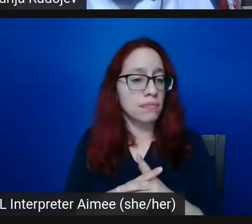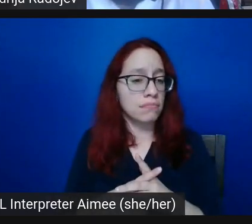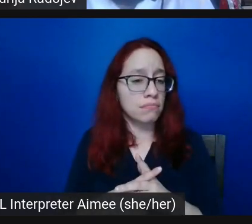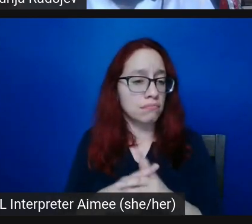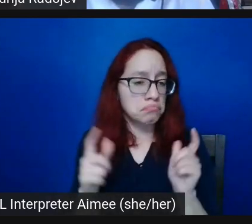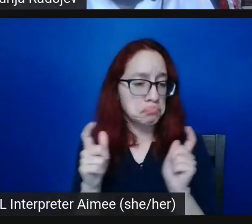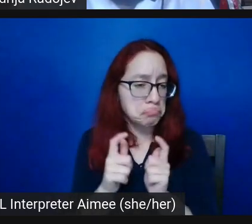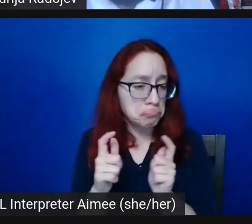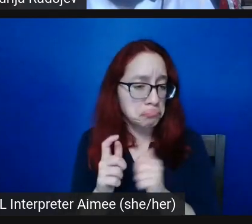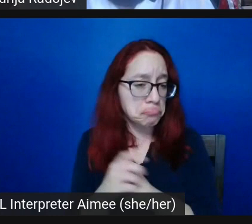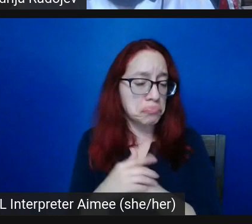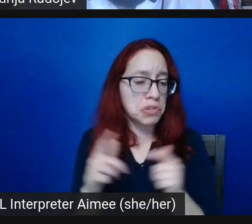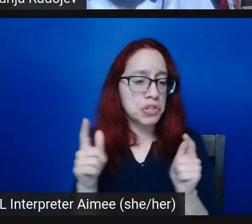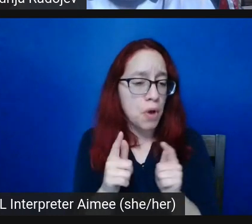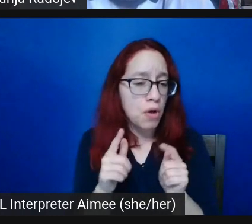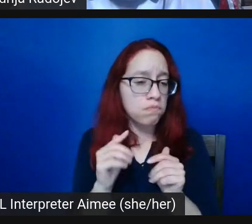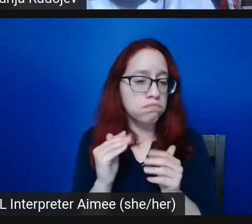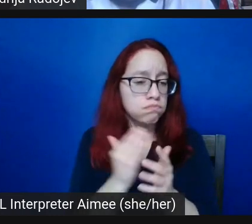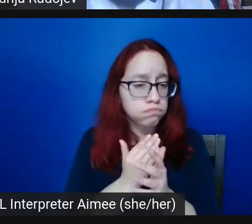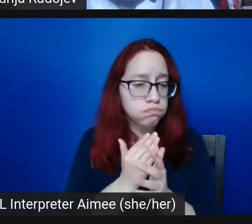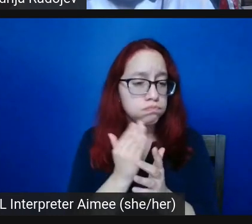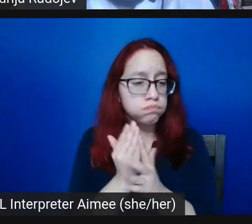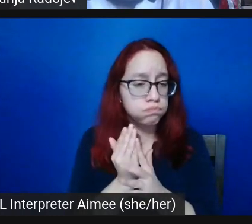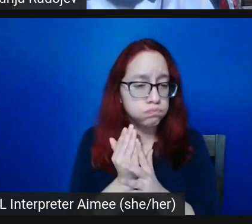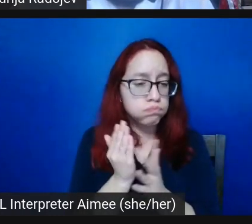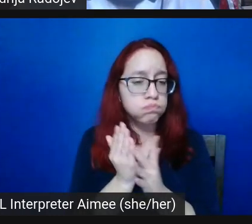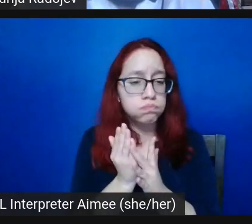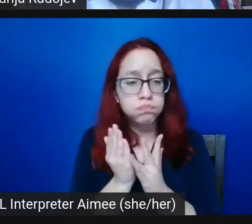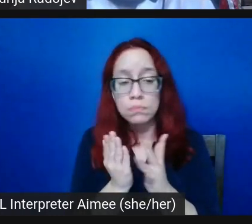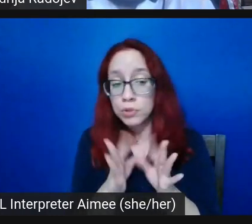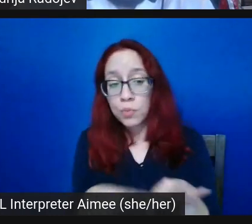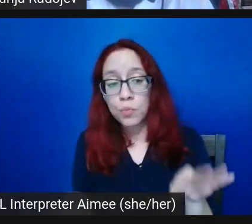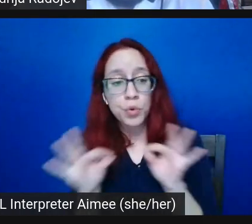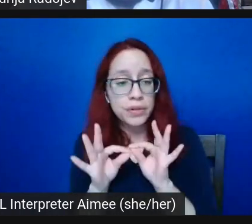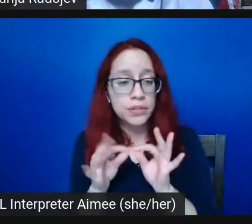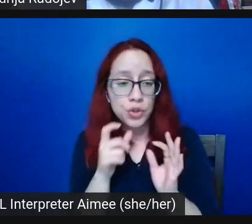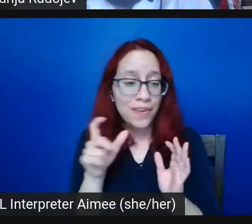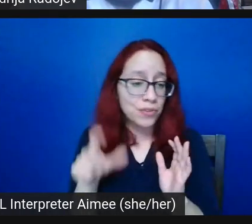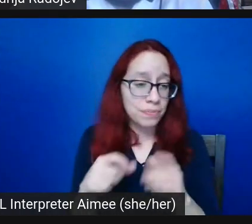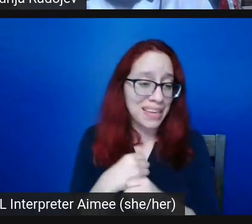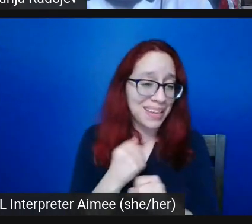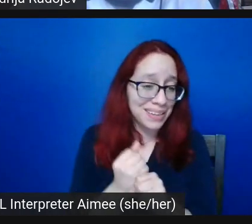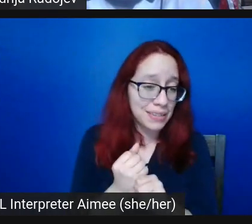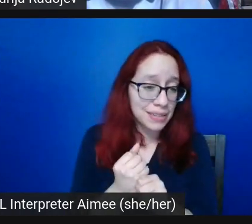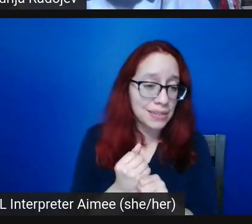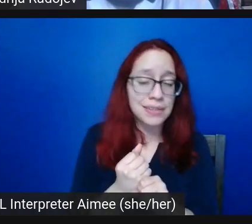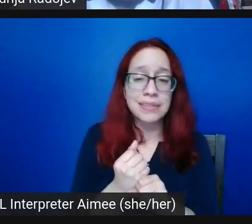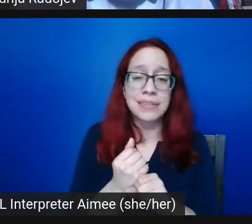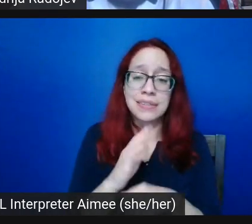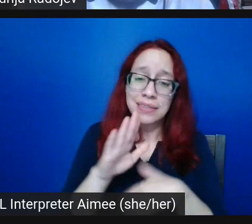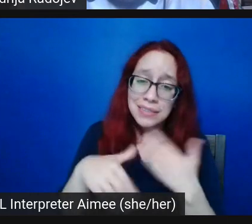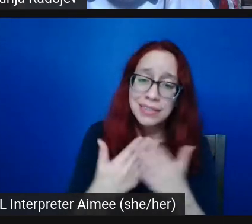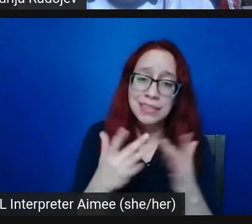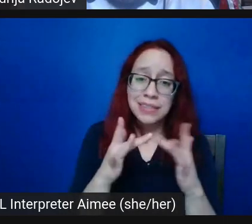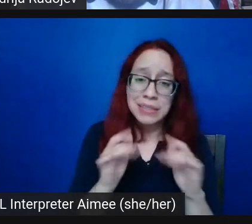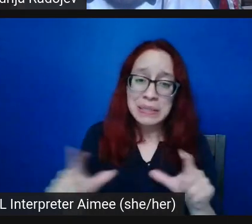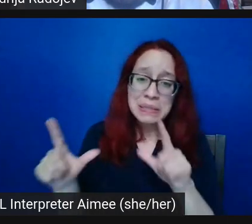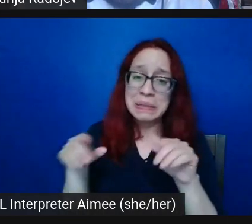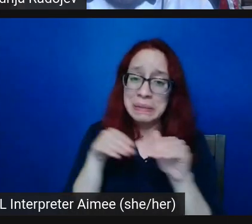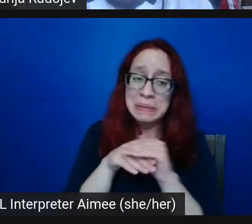Small steps are crucial here. You don't have to make the entire website accessible at once,